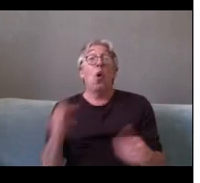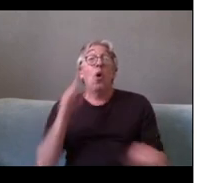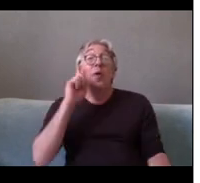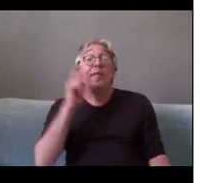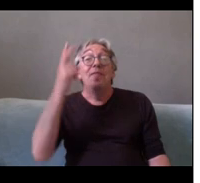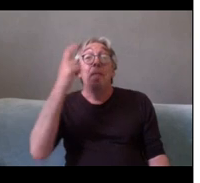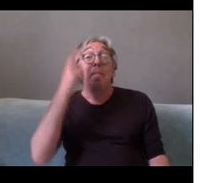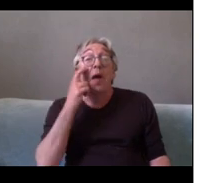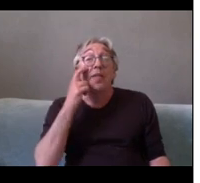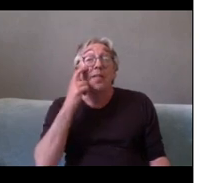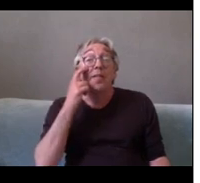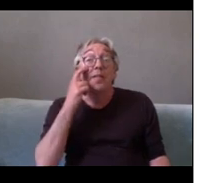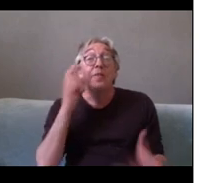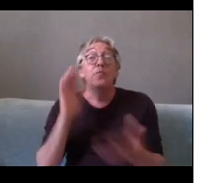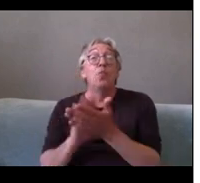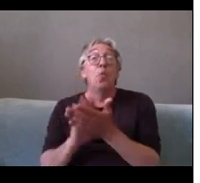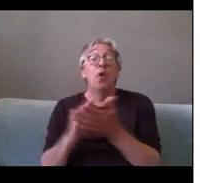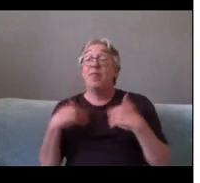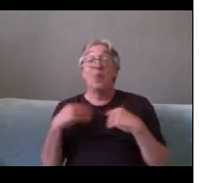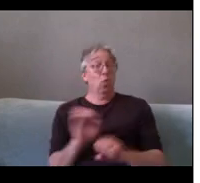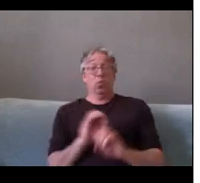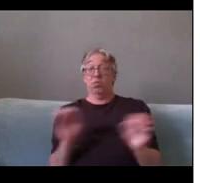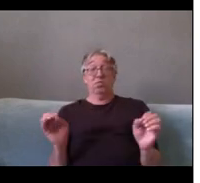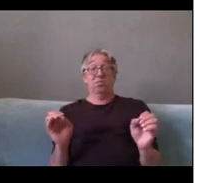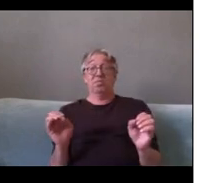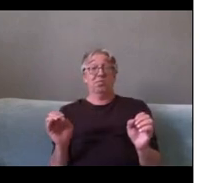Even now we don't have very established learning institutions